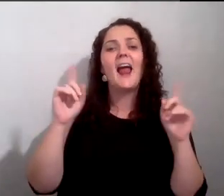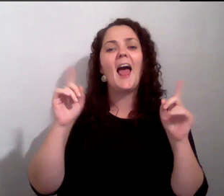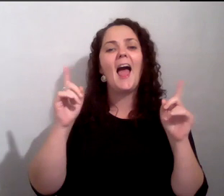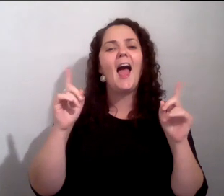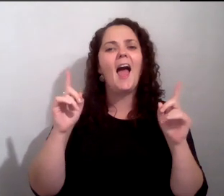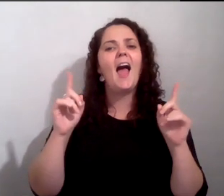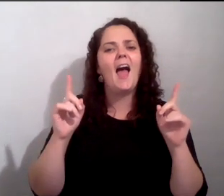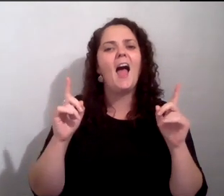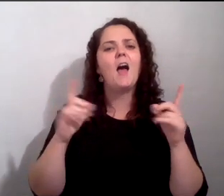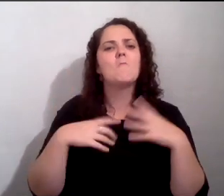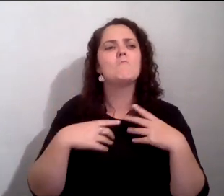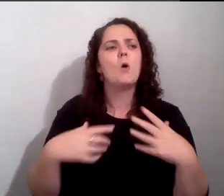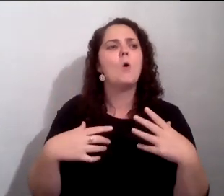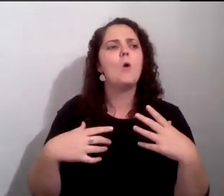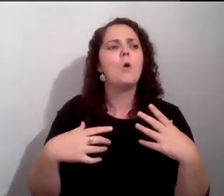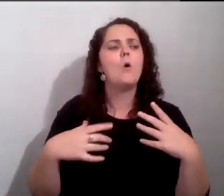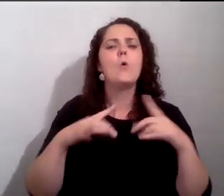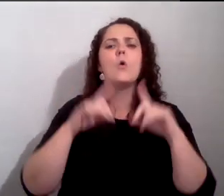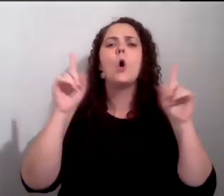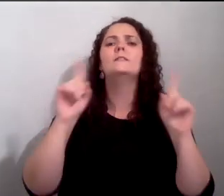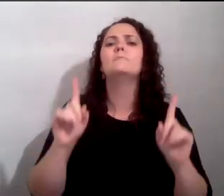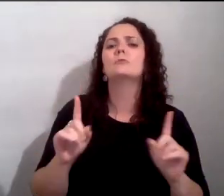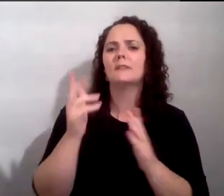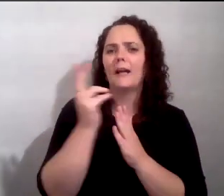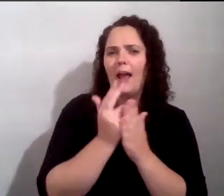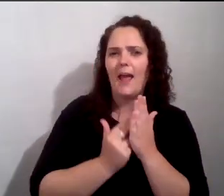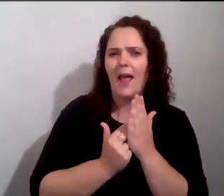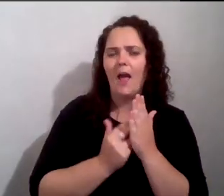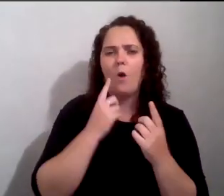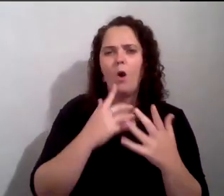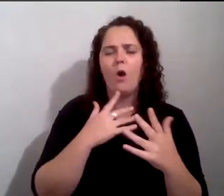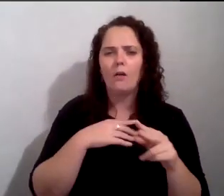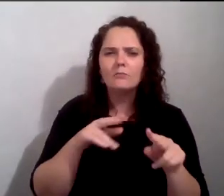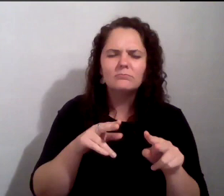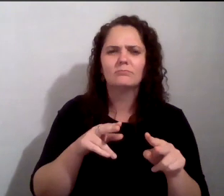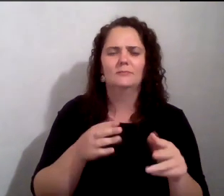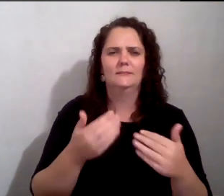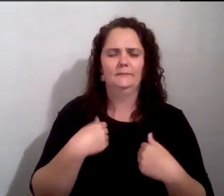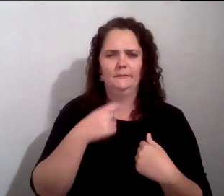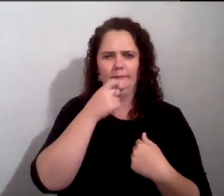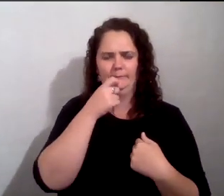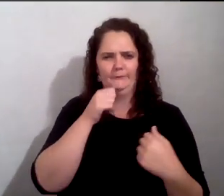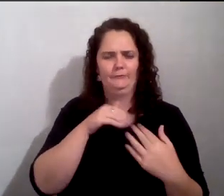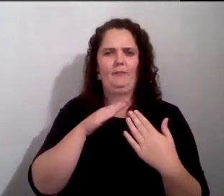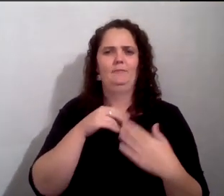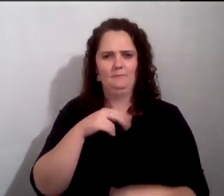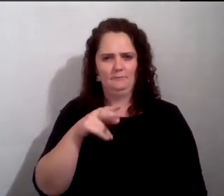art, especially contemporary art, will test our established ways of perceiving things or even the establishment itself